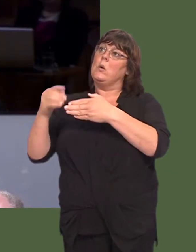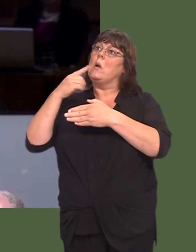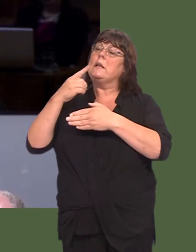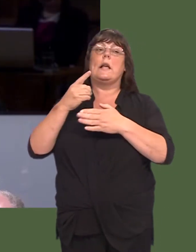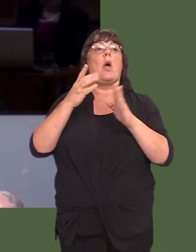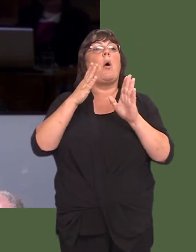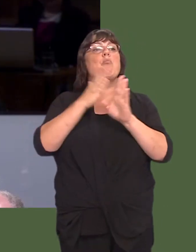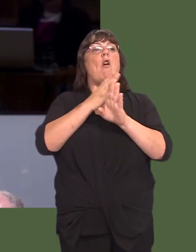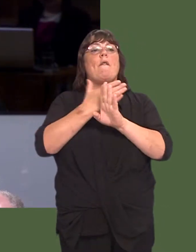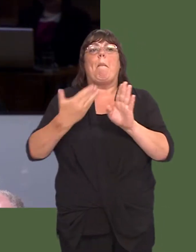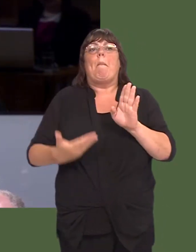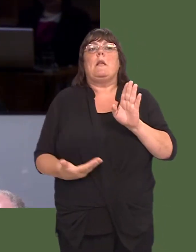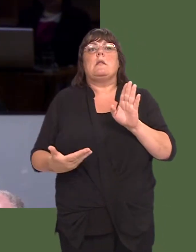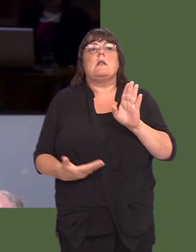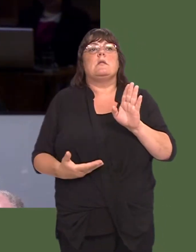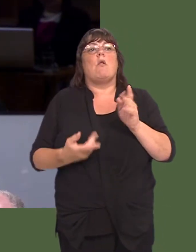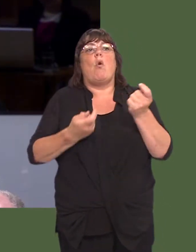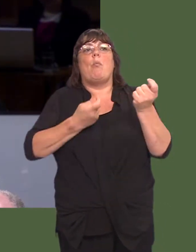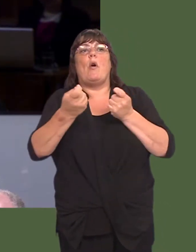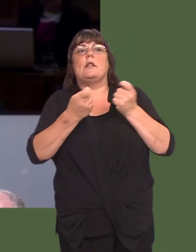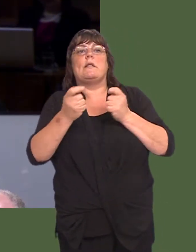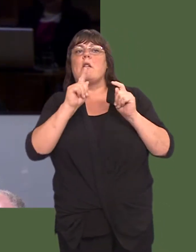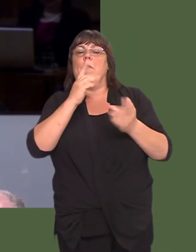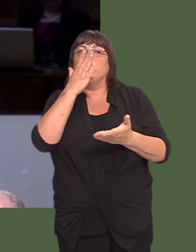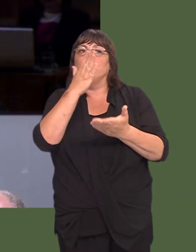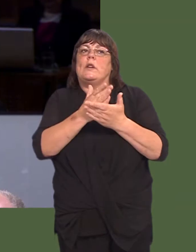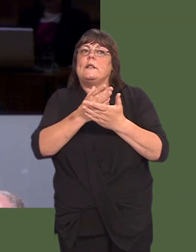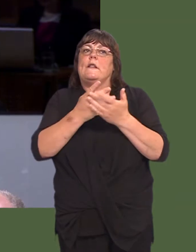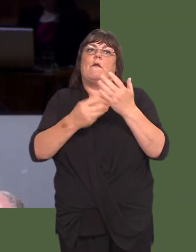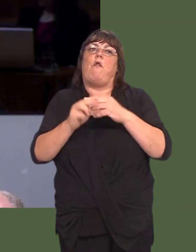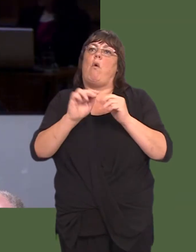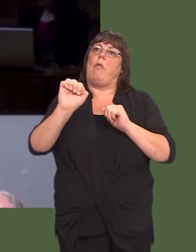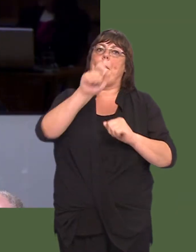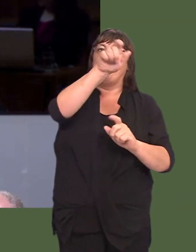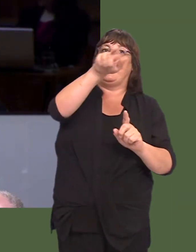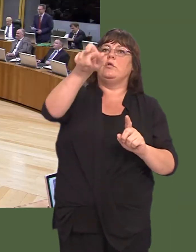transport operators cannot be trusted with having passengersí best interests at heart?